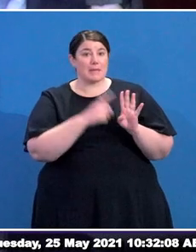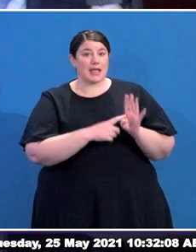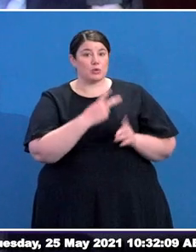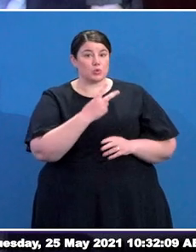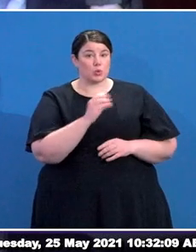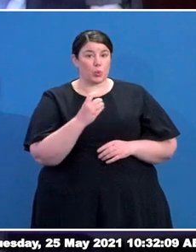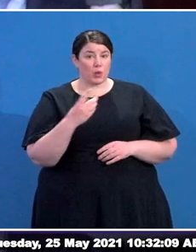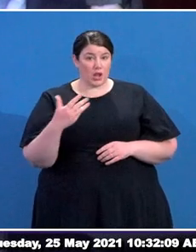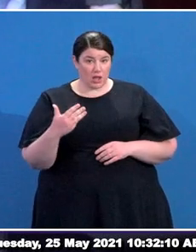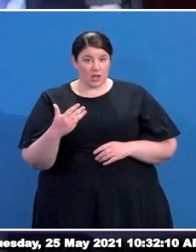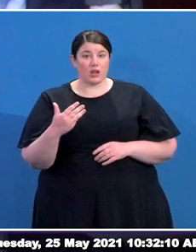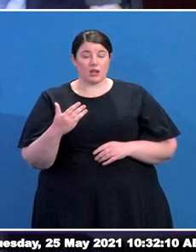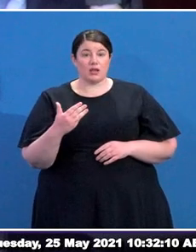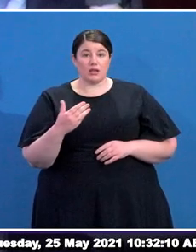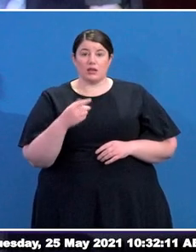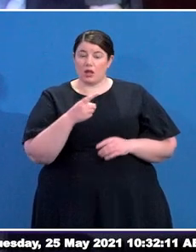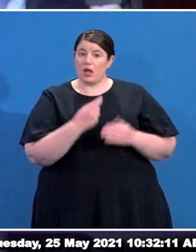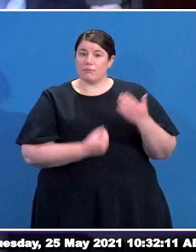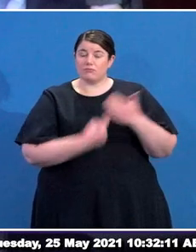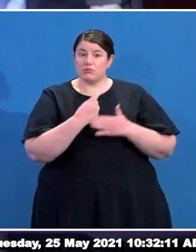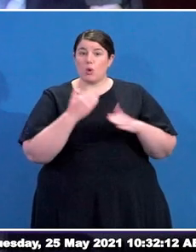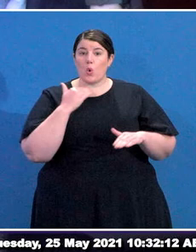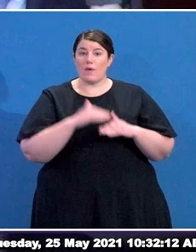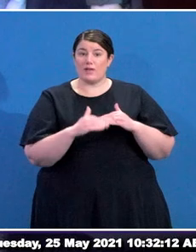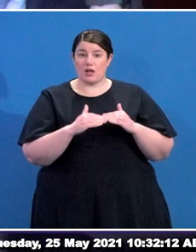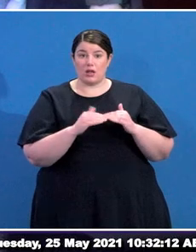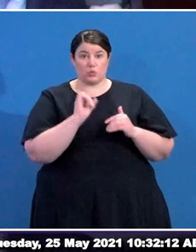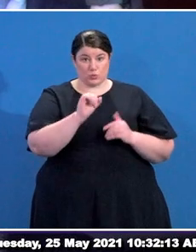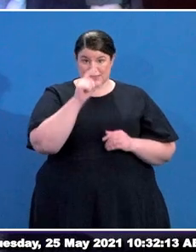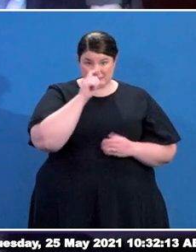Yes. MS EASTMAN: And that was an incident in relation to Melissa? ELIZA: Yes.